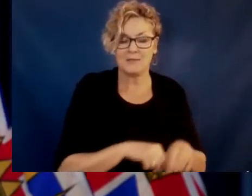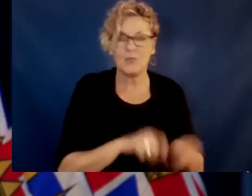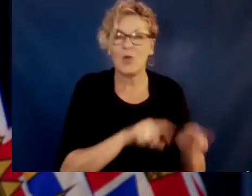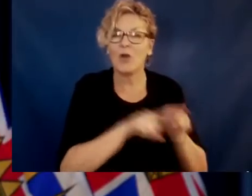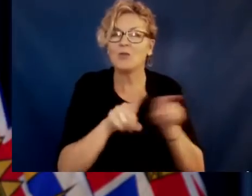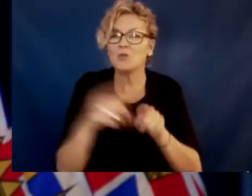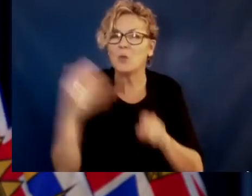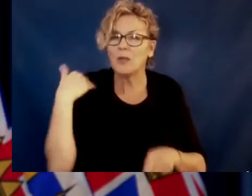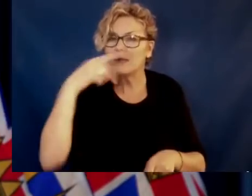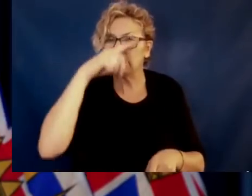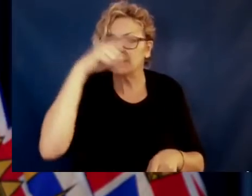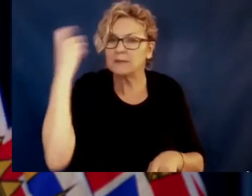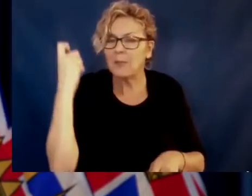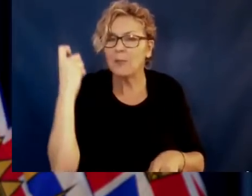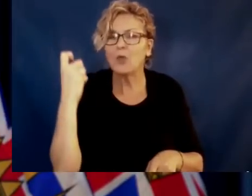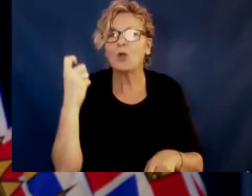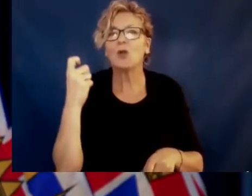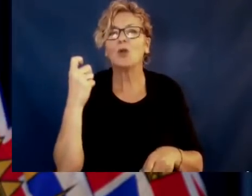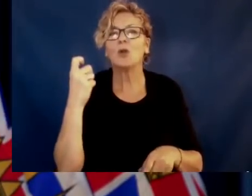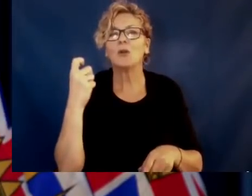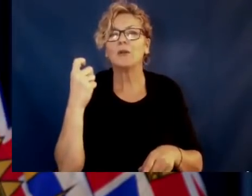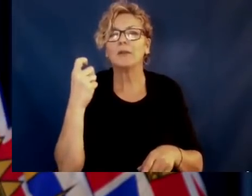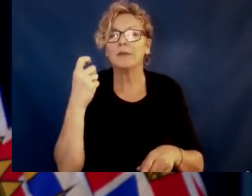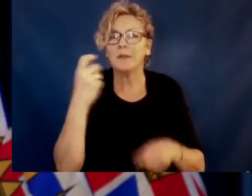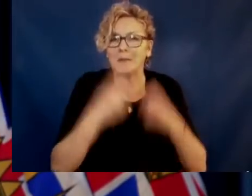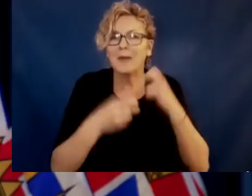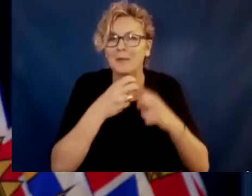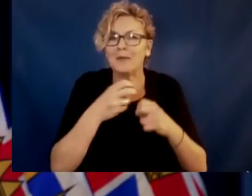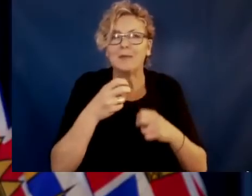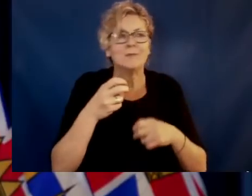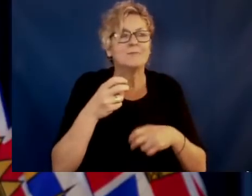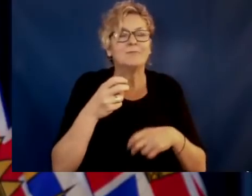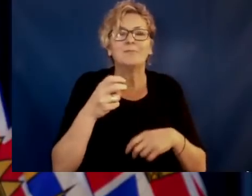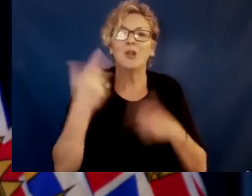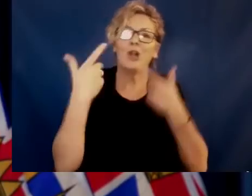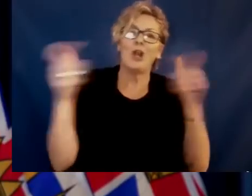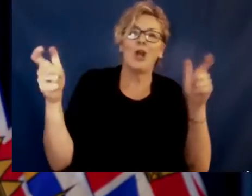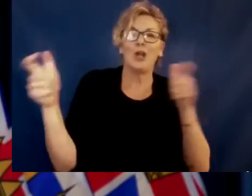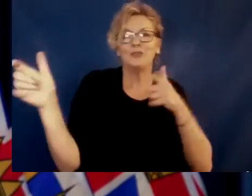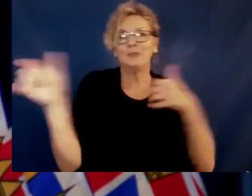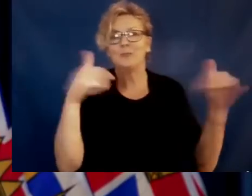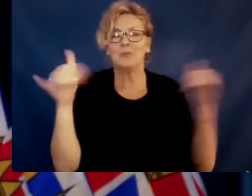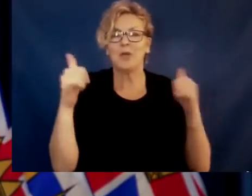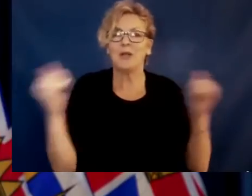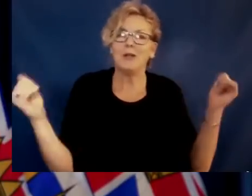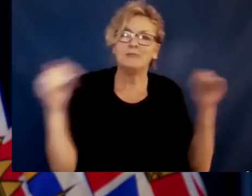But mostly those have settled down or become much smaller and easier to contain.